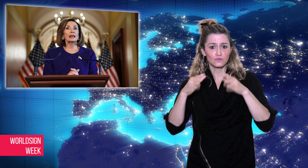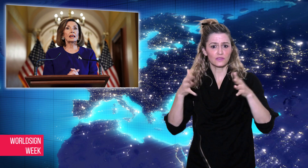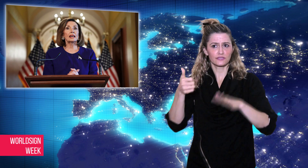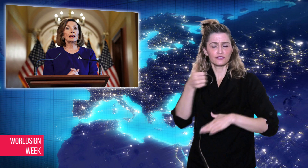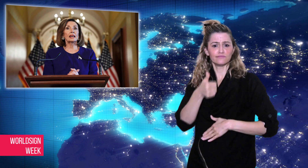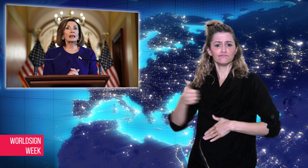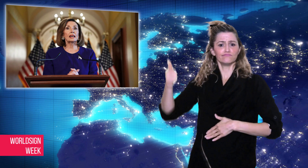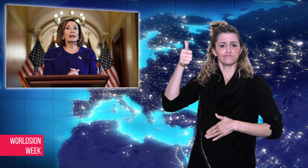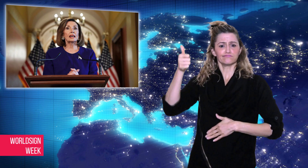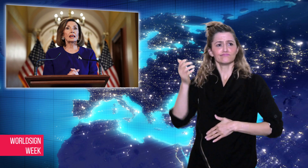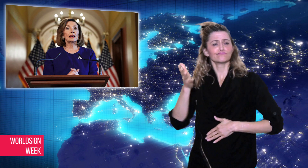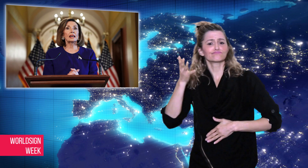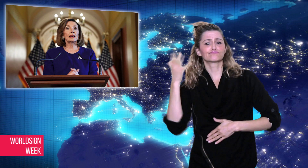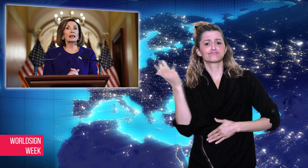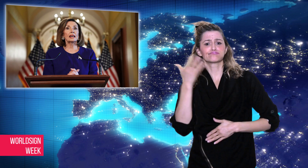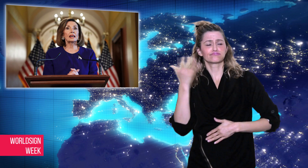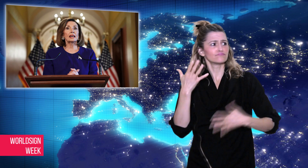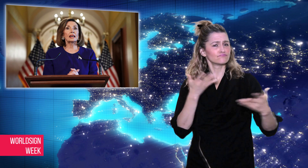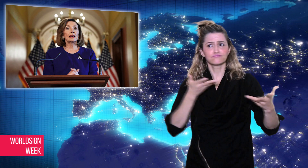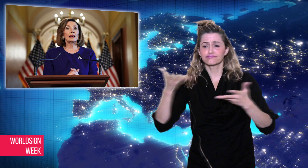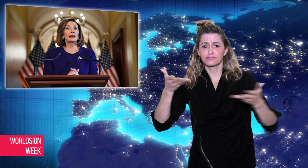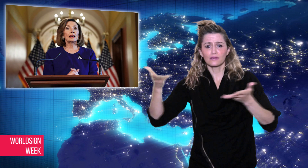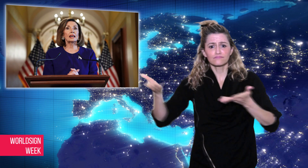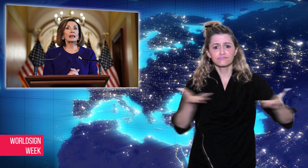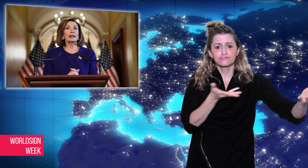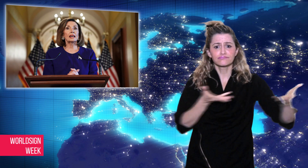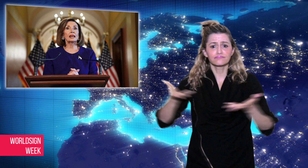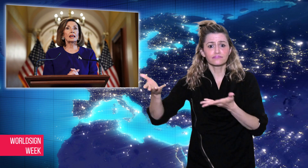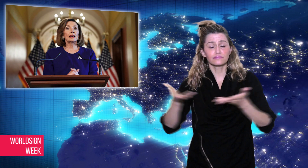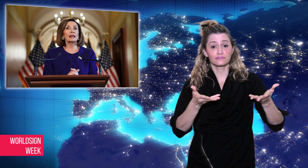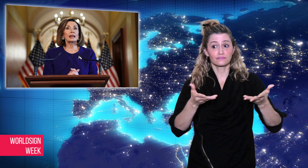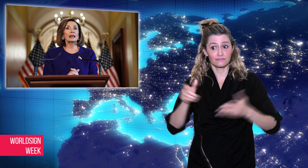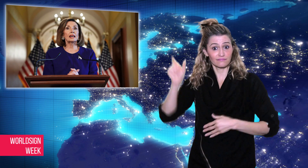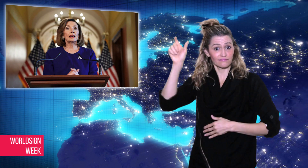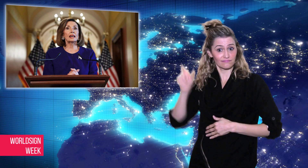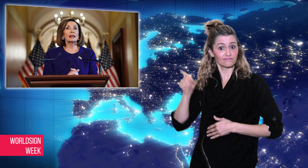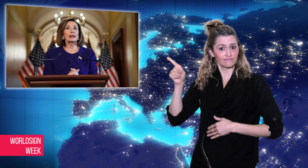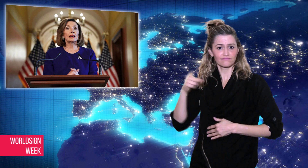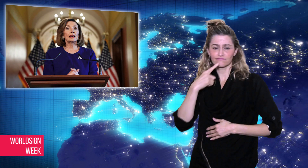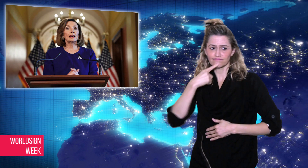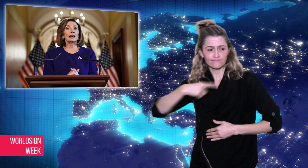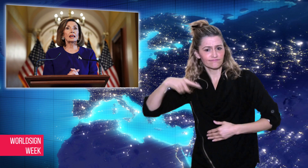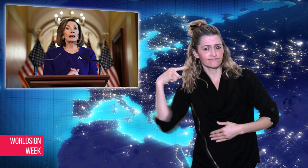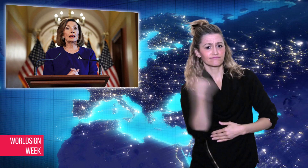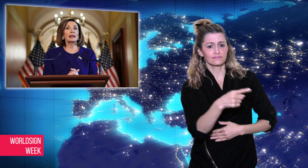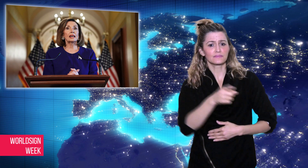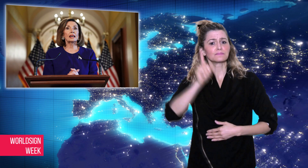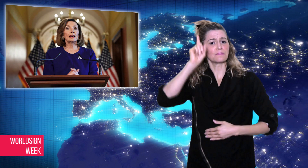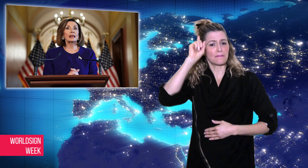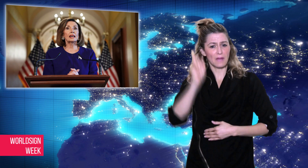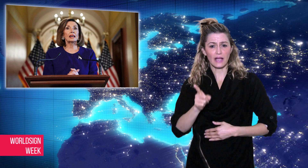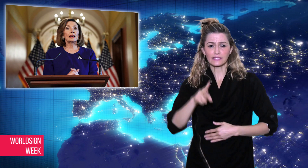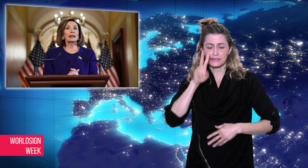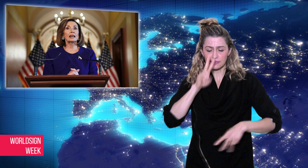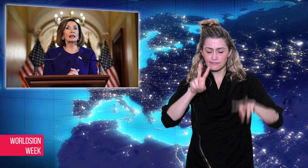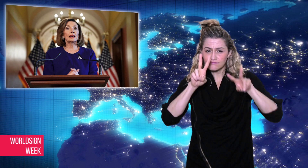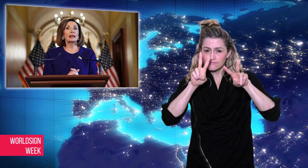States House of Representatives, has